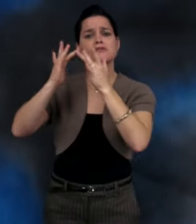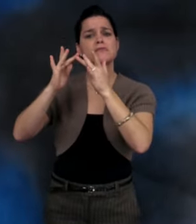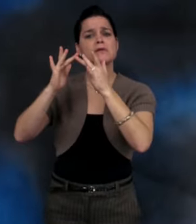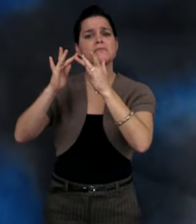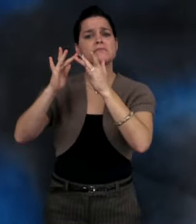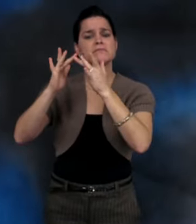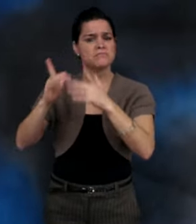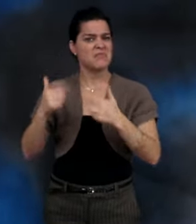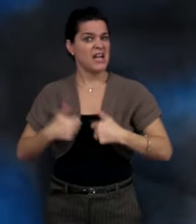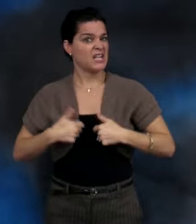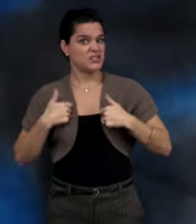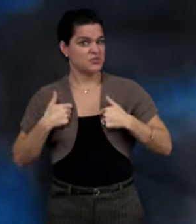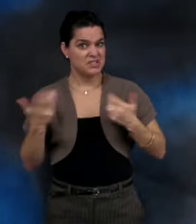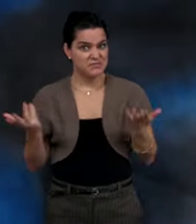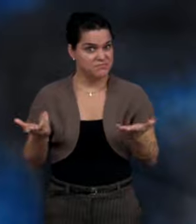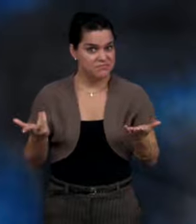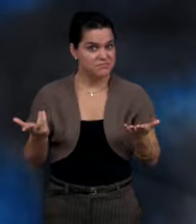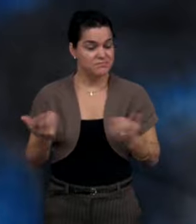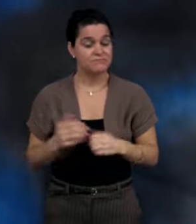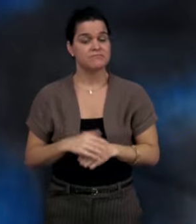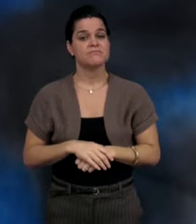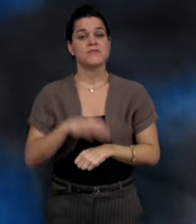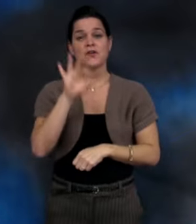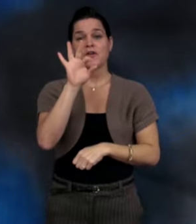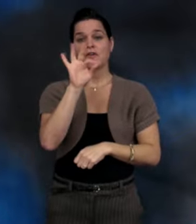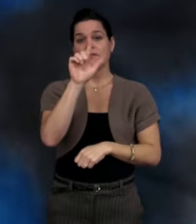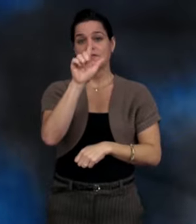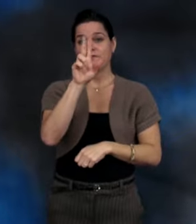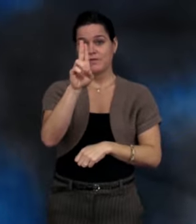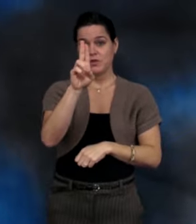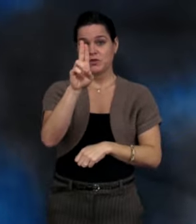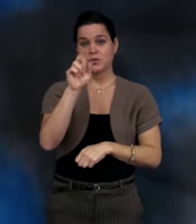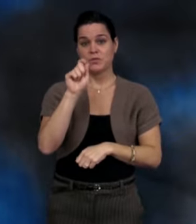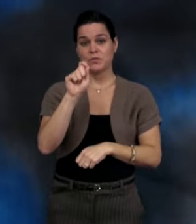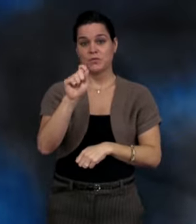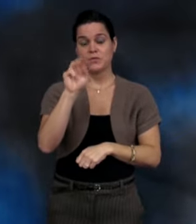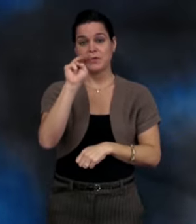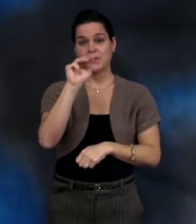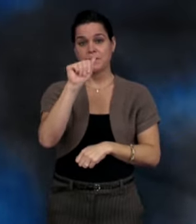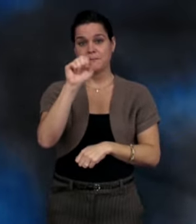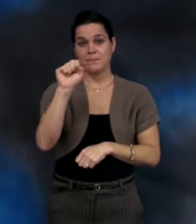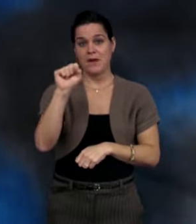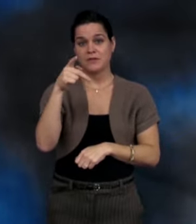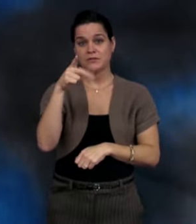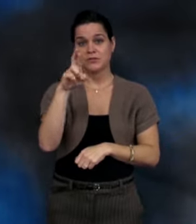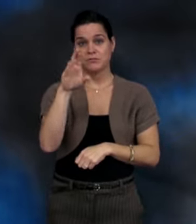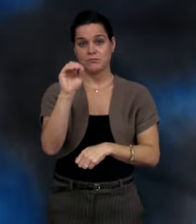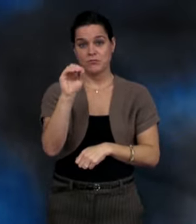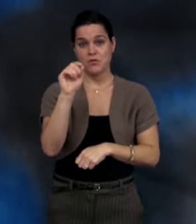You can find flu clinics by going online. The website is flu.masspro.org/clinic/. On